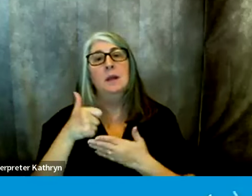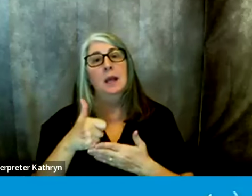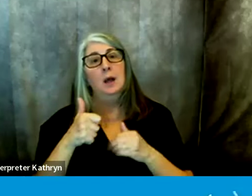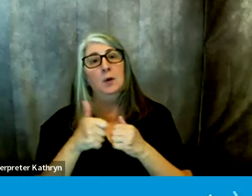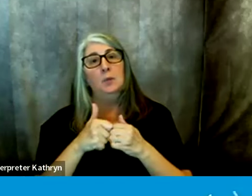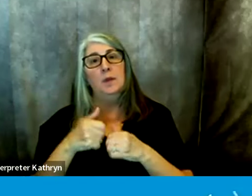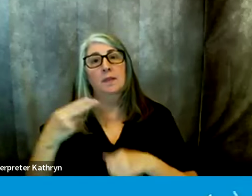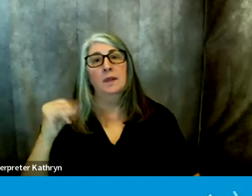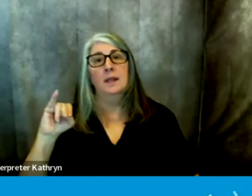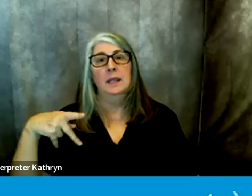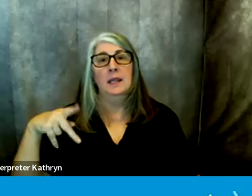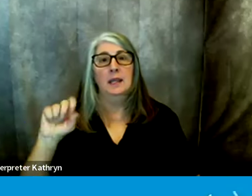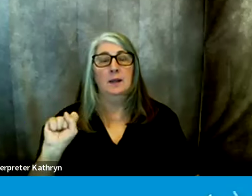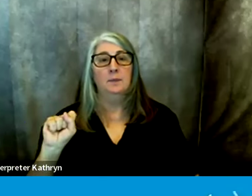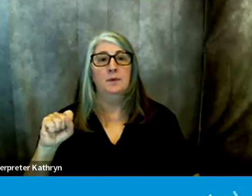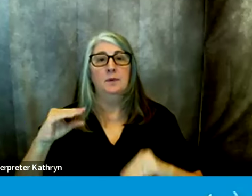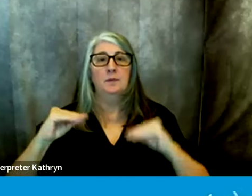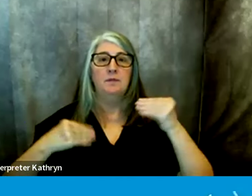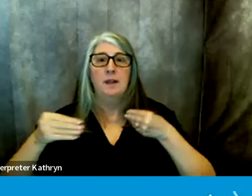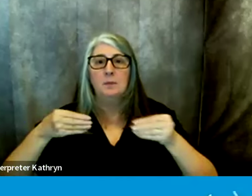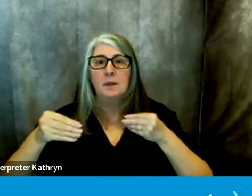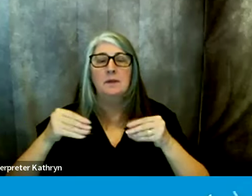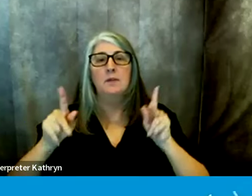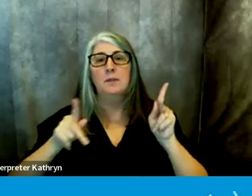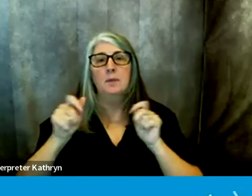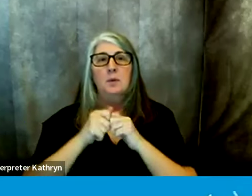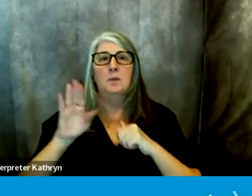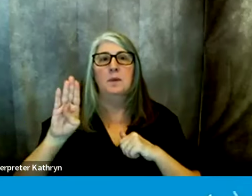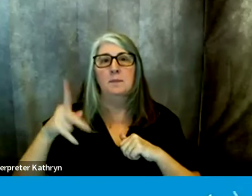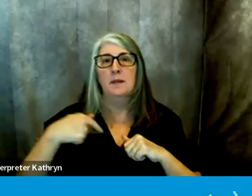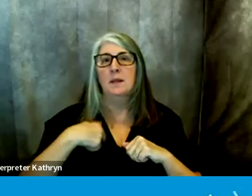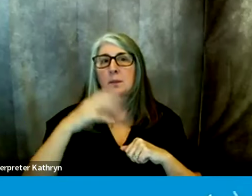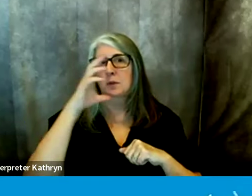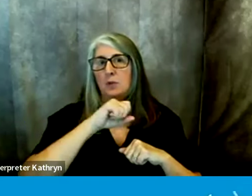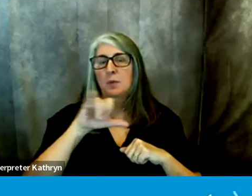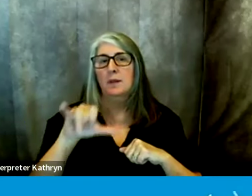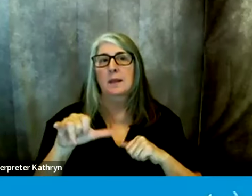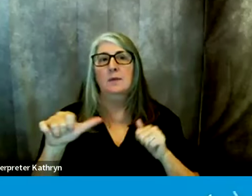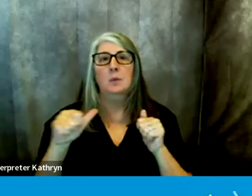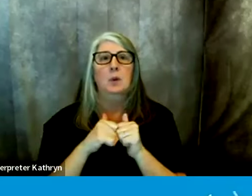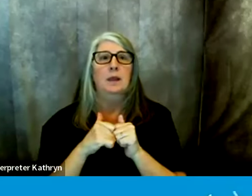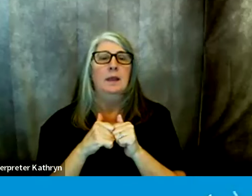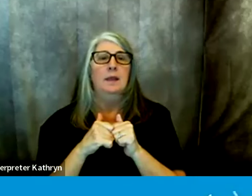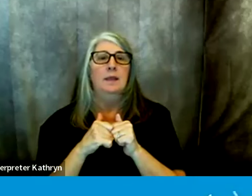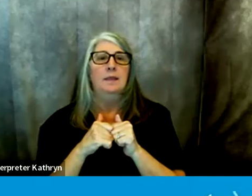It’s for individuals with CP, and I'm assuming that is basically with spasticity or tone.